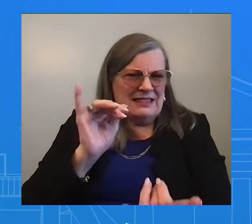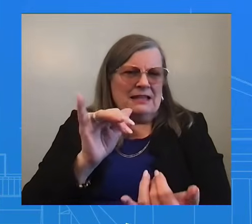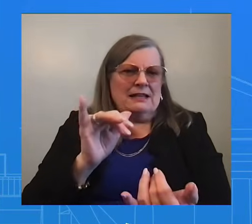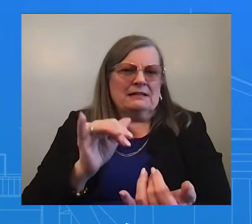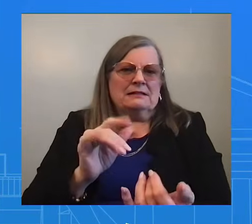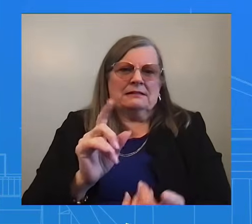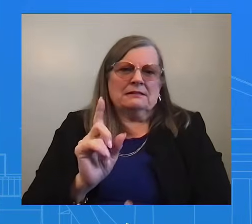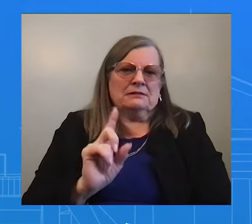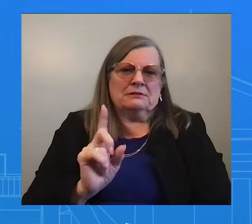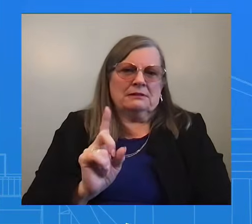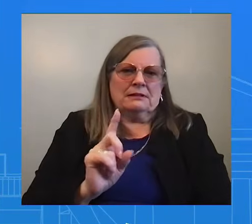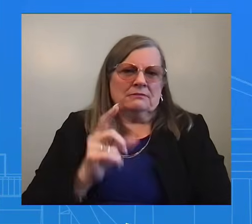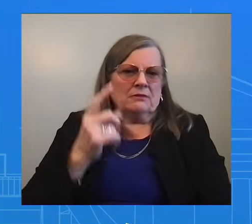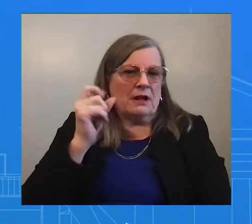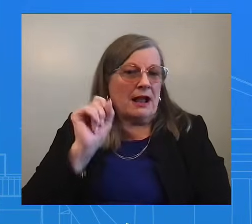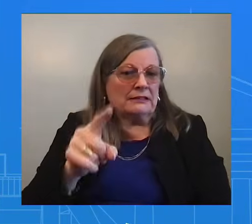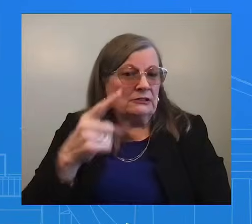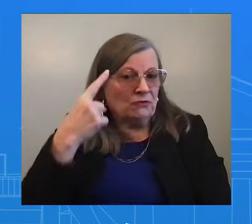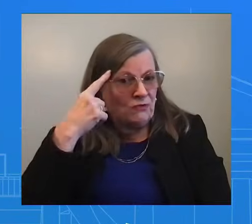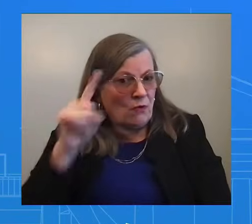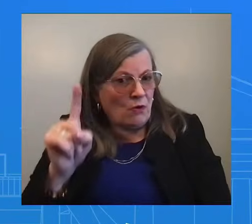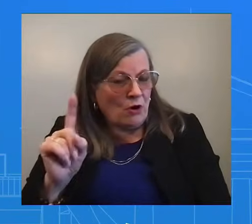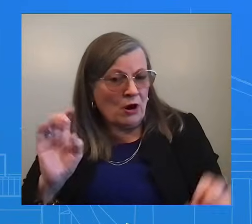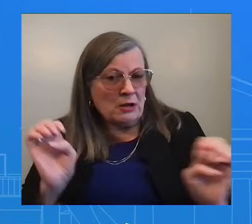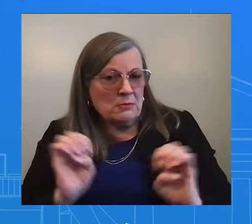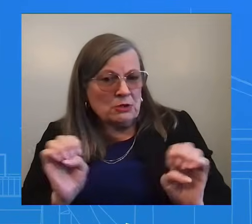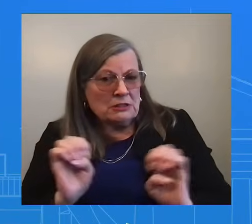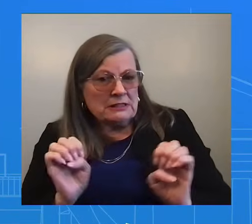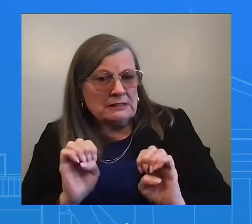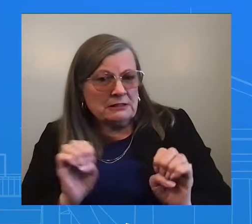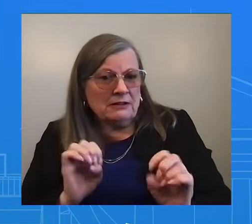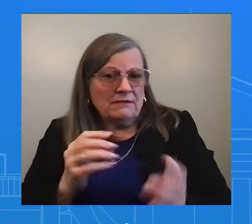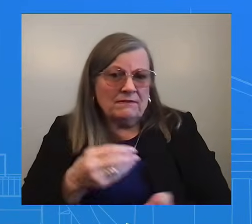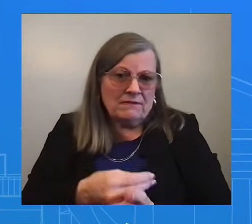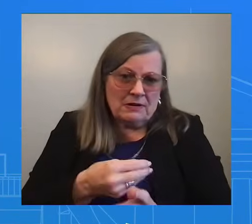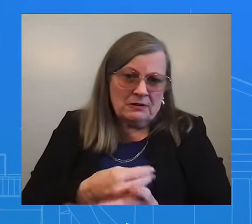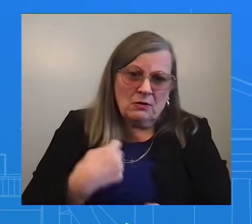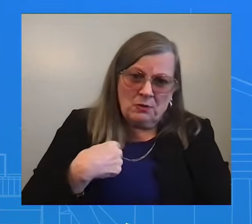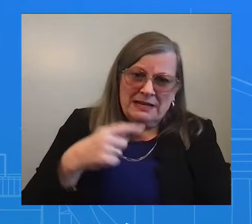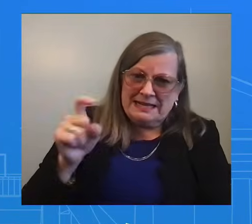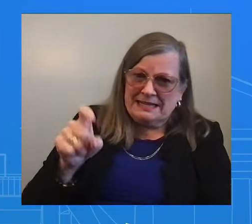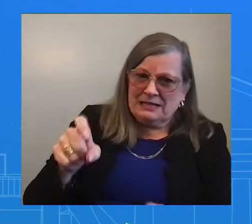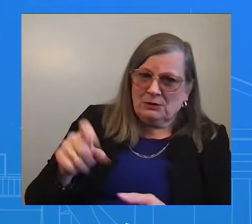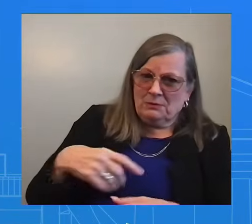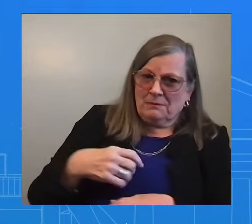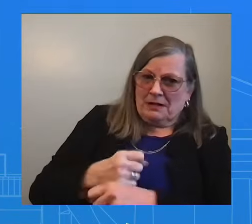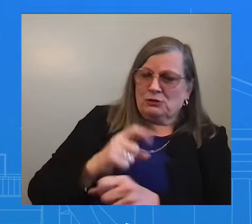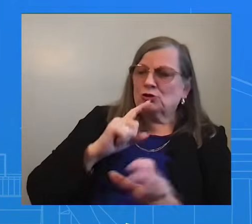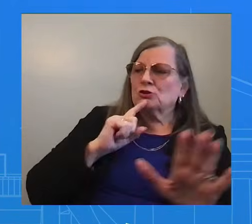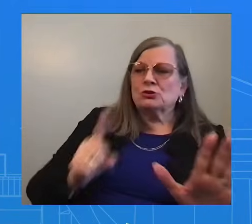That's why we asked for that supplemental, because we need to make sure that Ukraine continues to fight for their democracy.